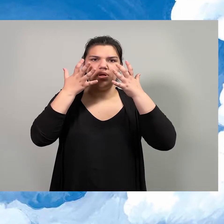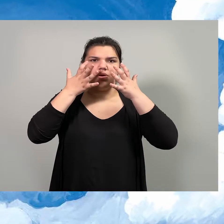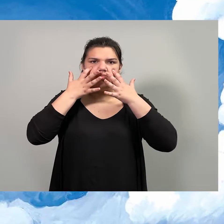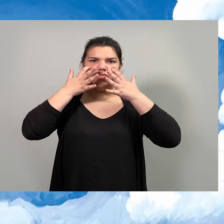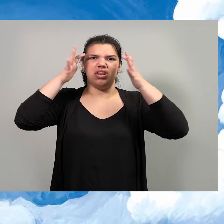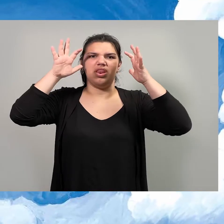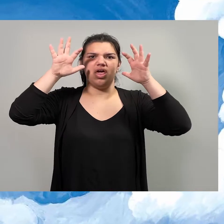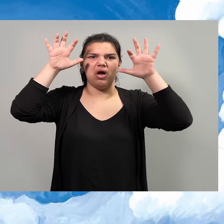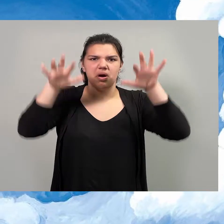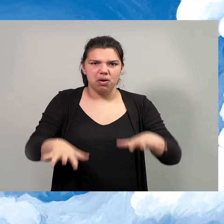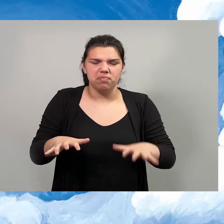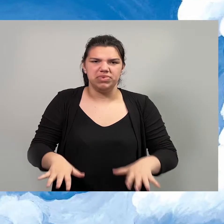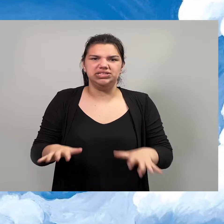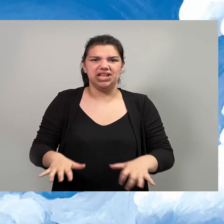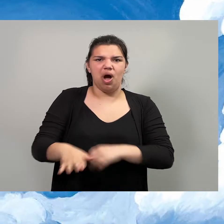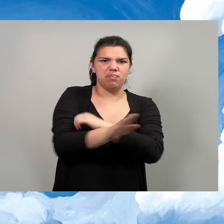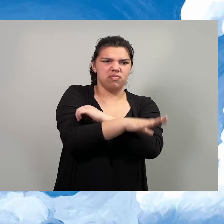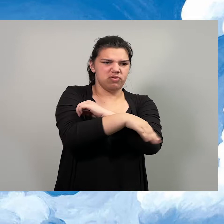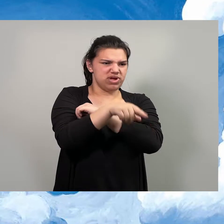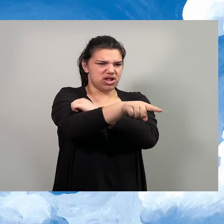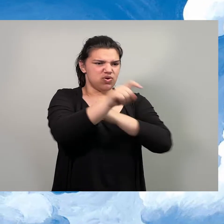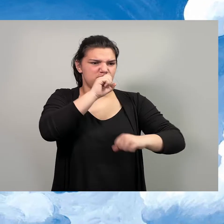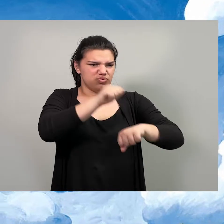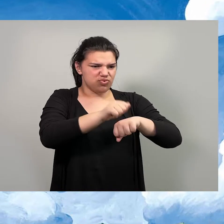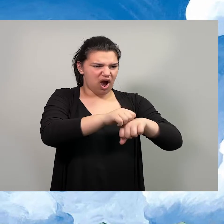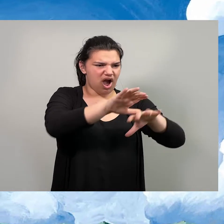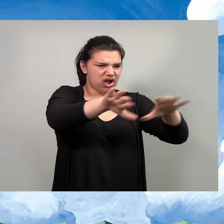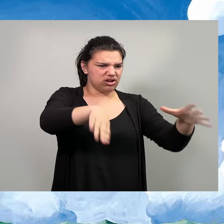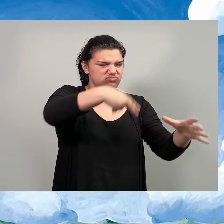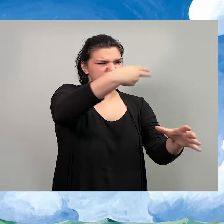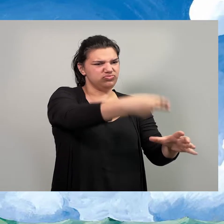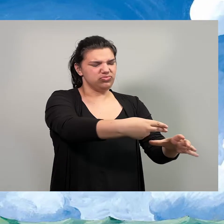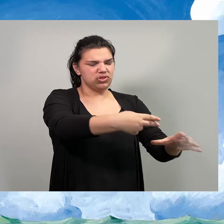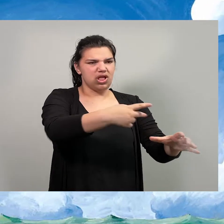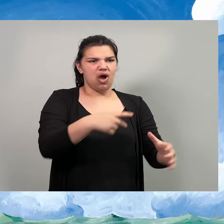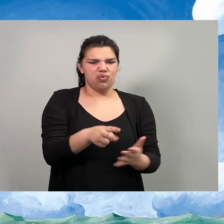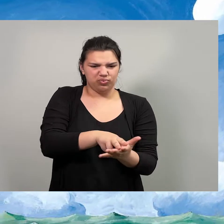"Blow me down! There be a mermaid sitting on the rocks reading a book, " he cried.